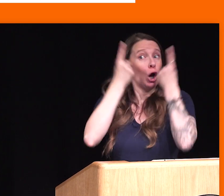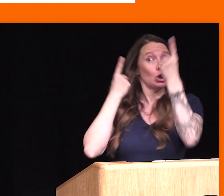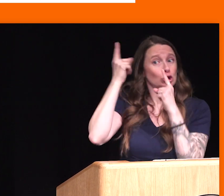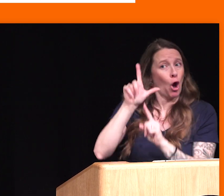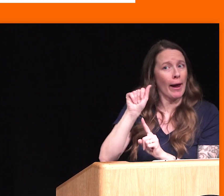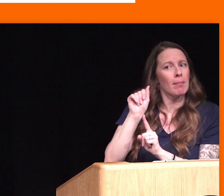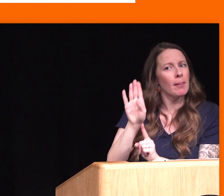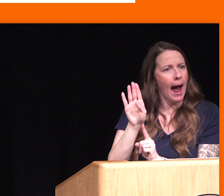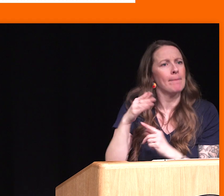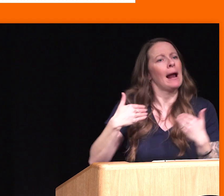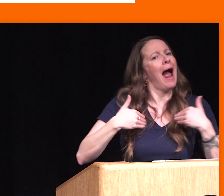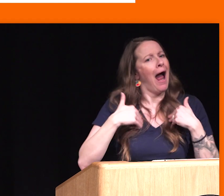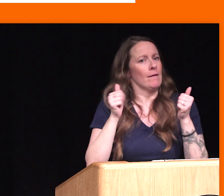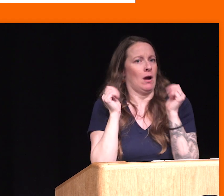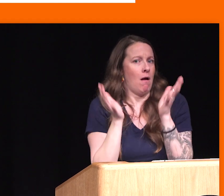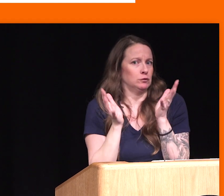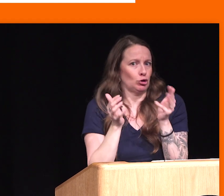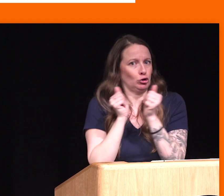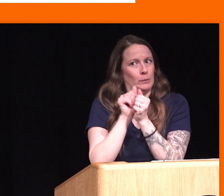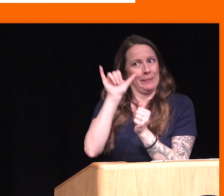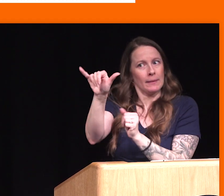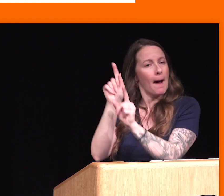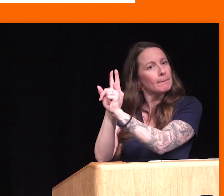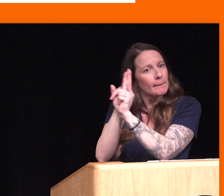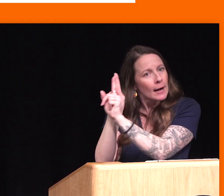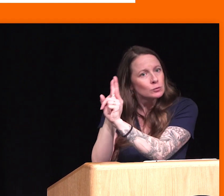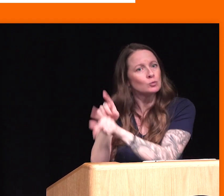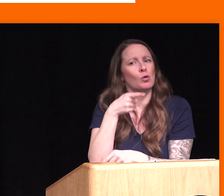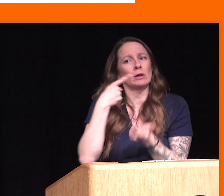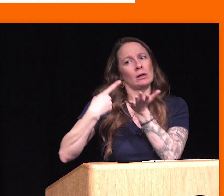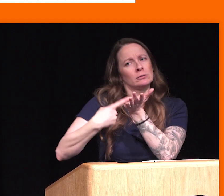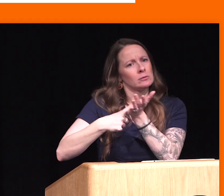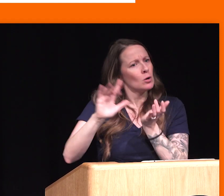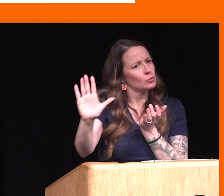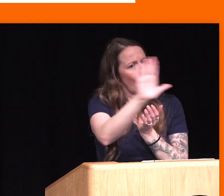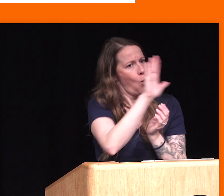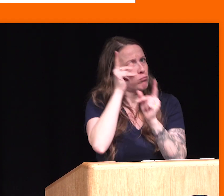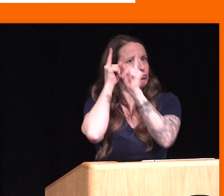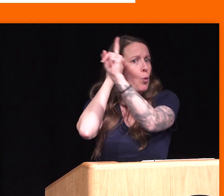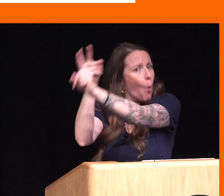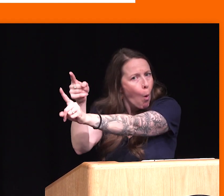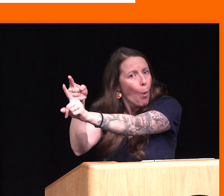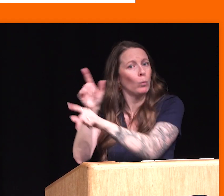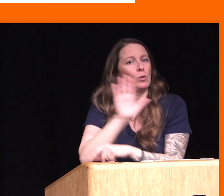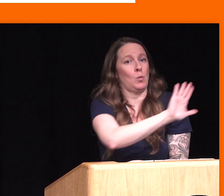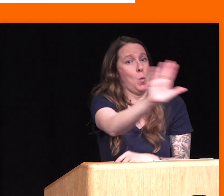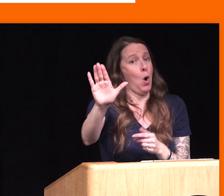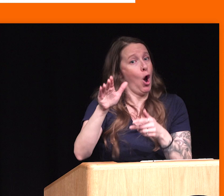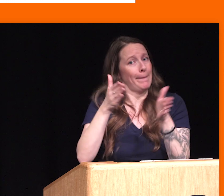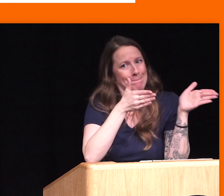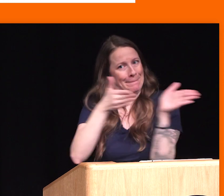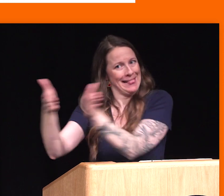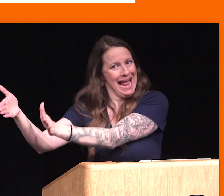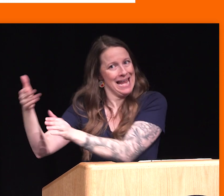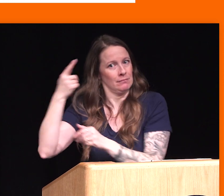And I want to mention that it's important to have a conversation with the PI of the lab that you're considering doing your dissertation research in.